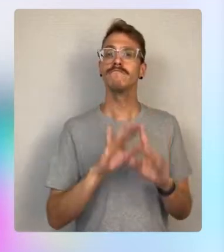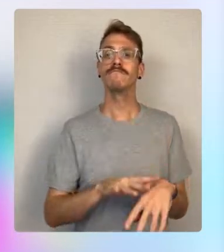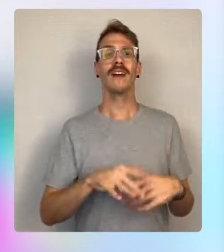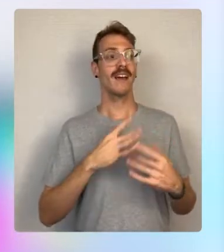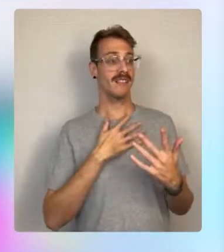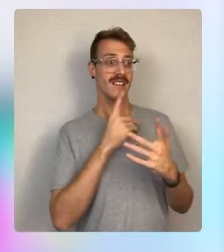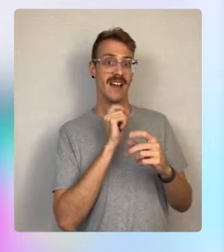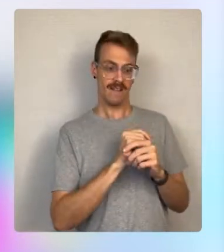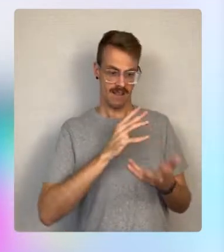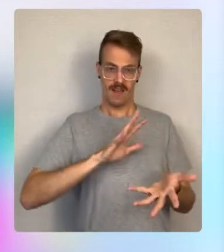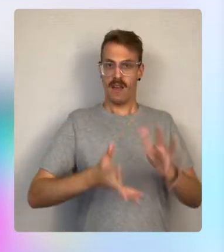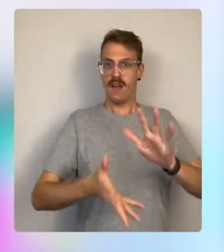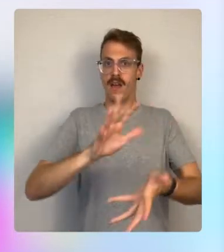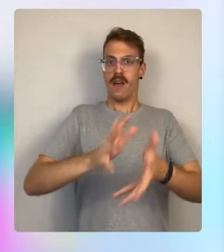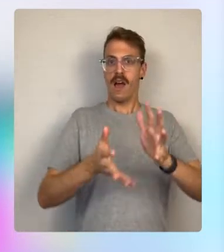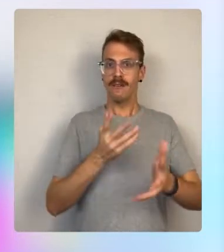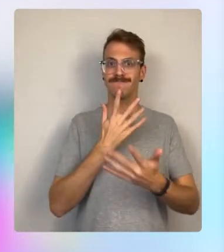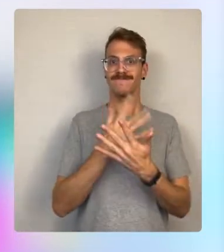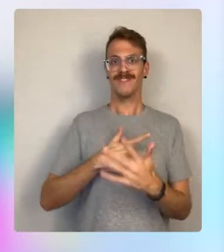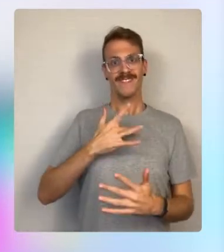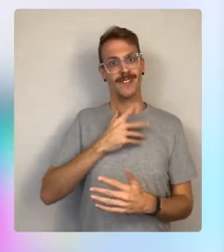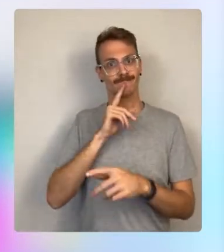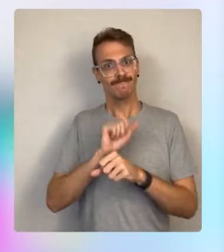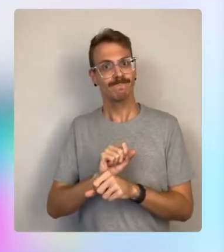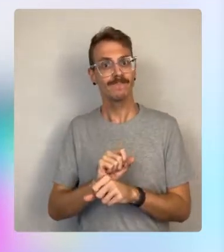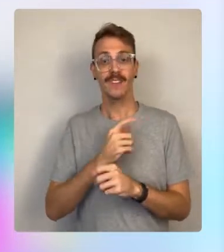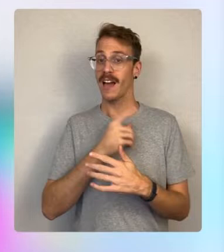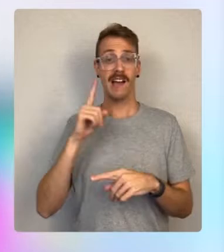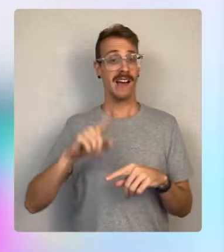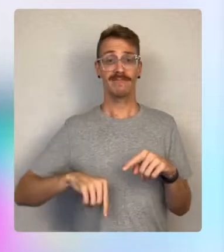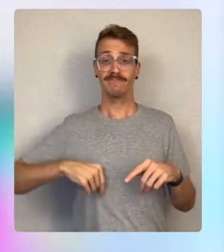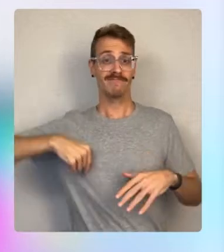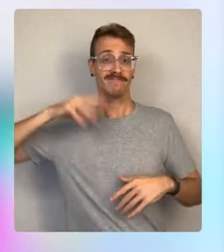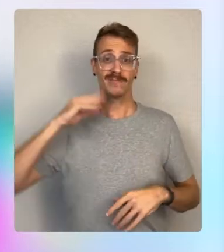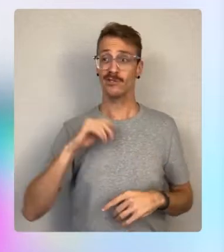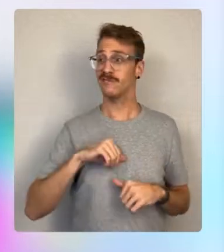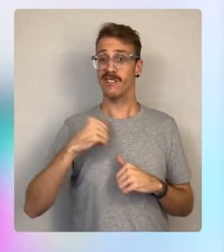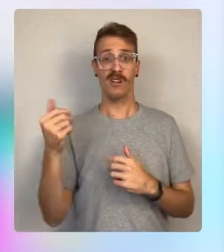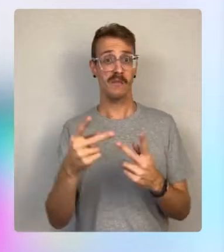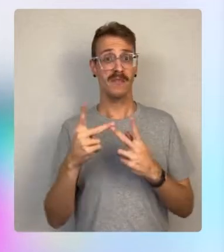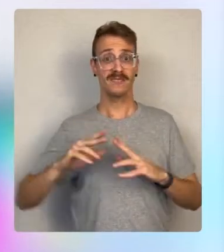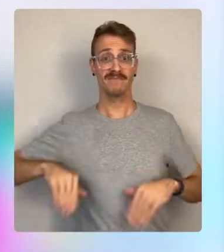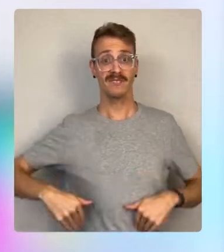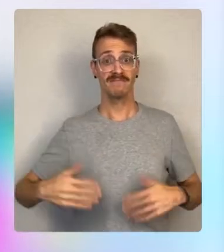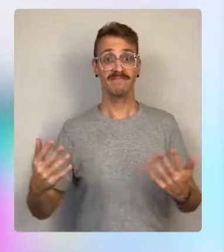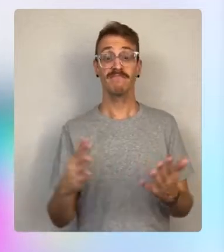to the creation process that I haven't experienced in any other digital medium. In addition to building from scratch,